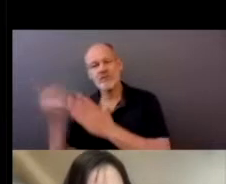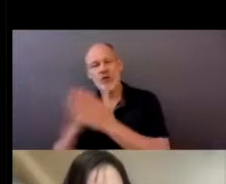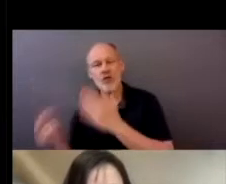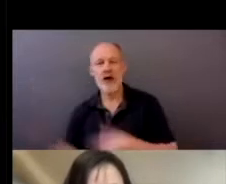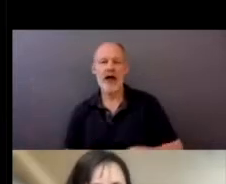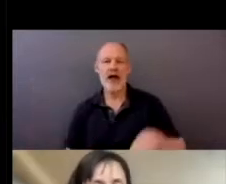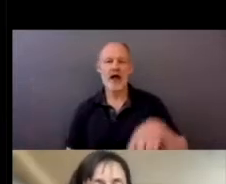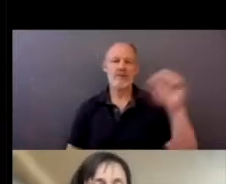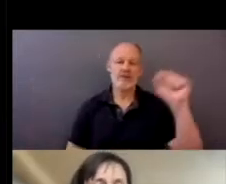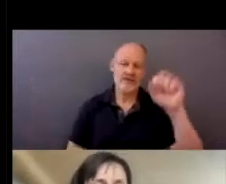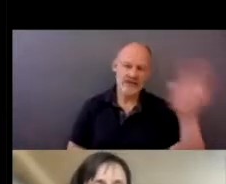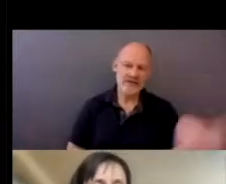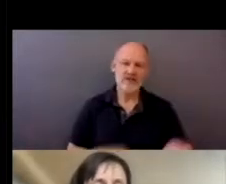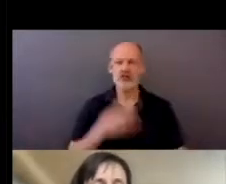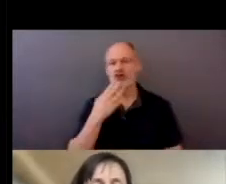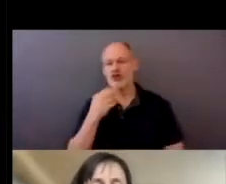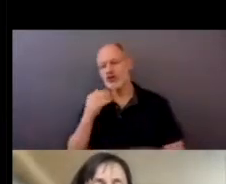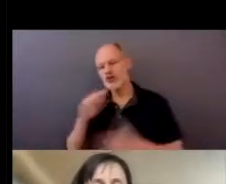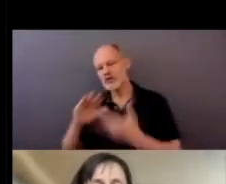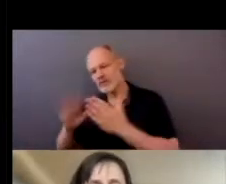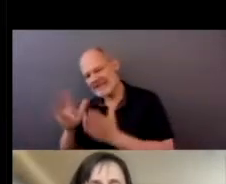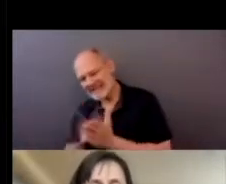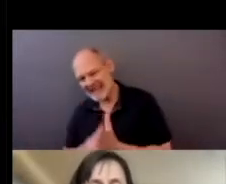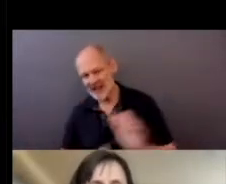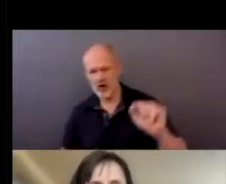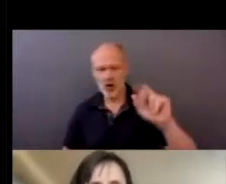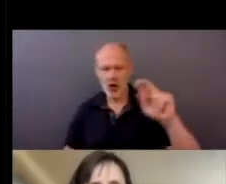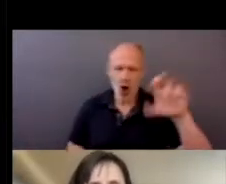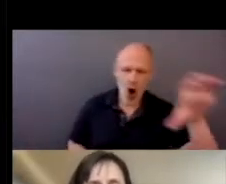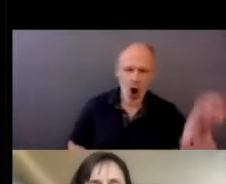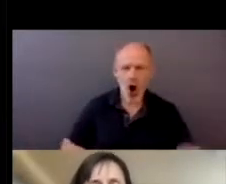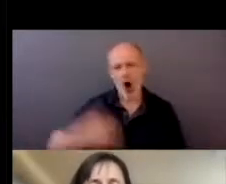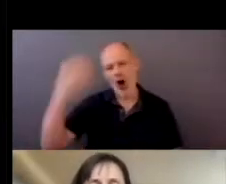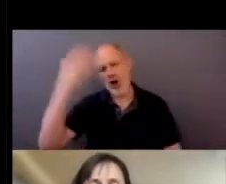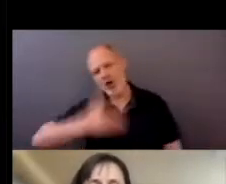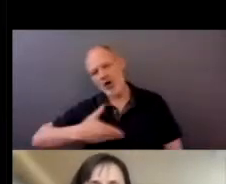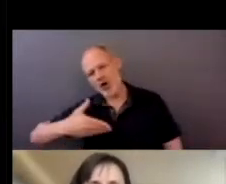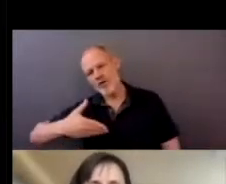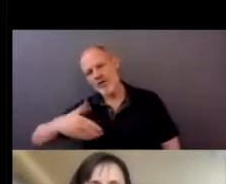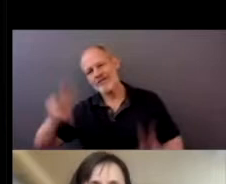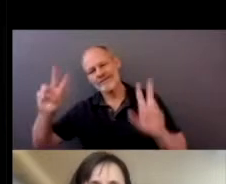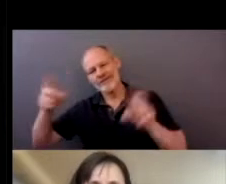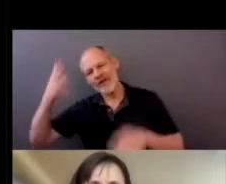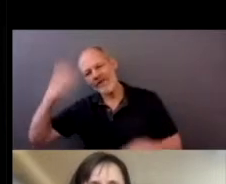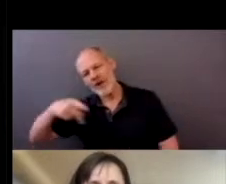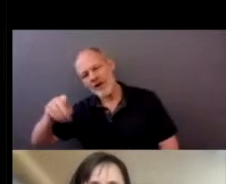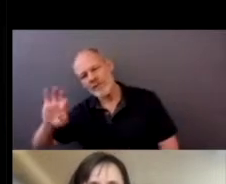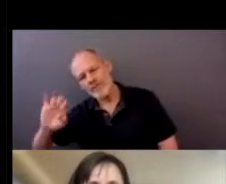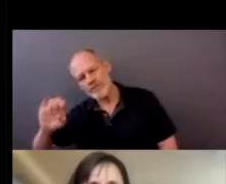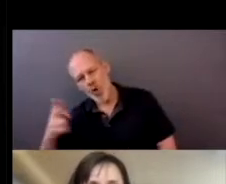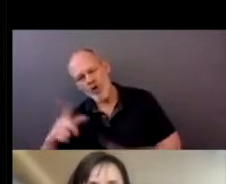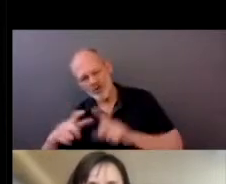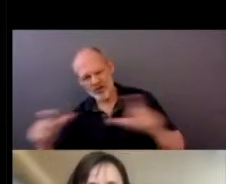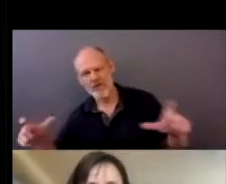Community Center. The Arc. Front Porch Well Connected and on the right are the logos.